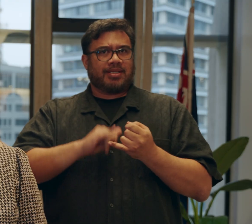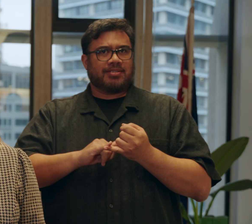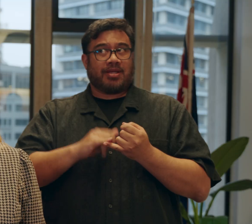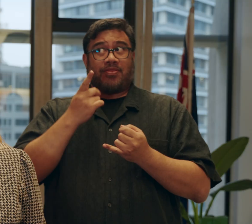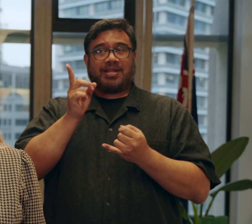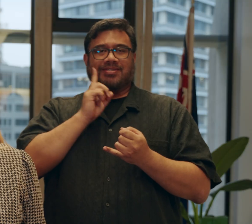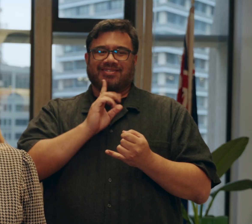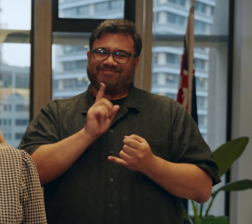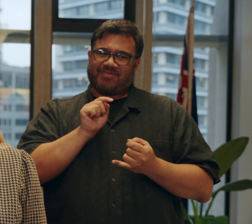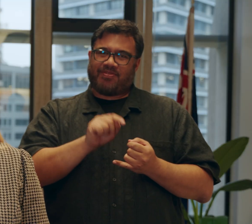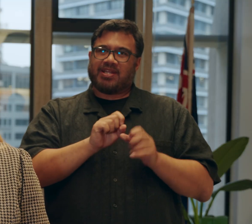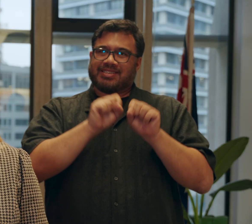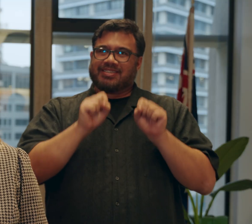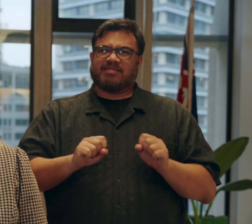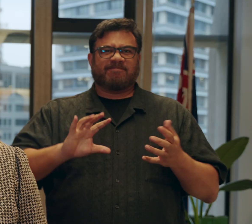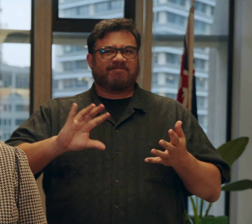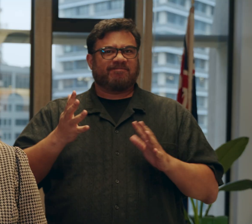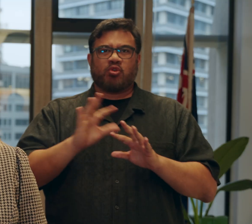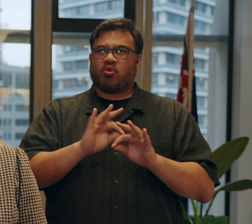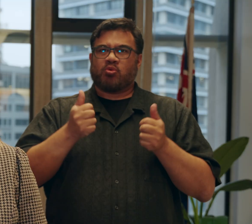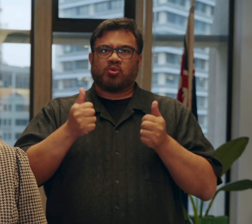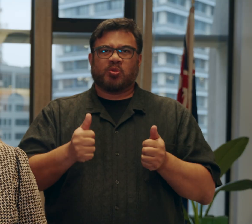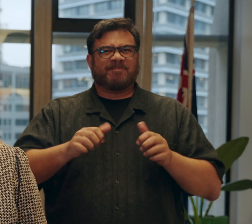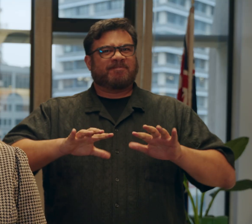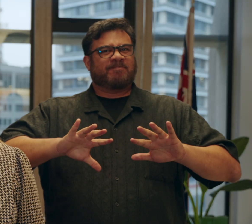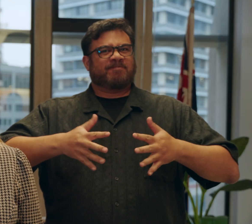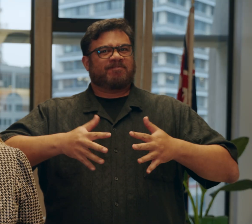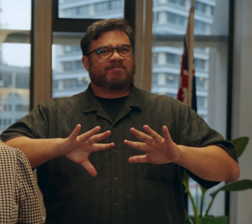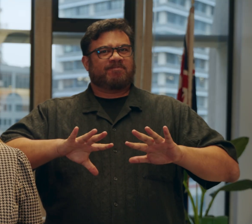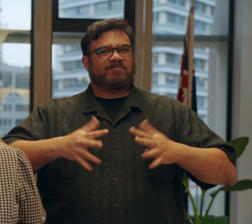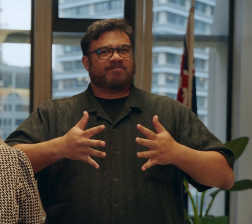which found the delivery of disability support services was in a dire state